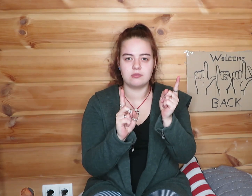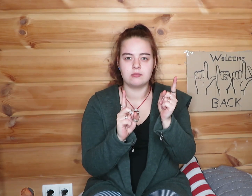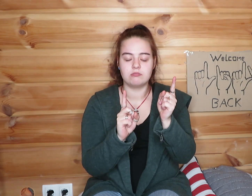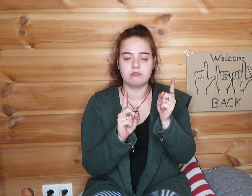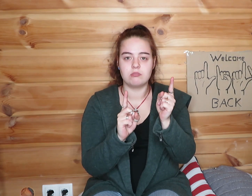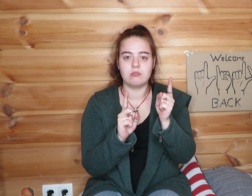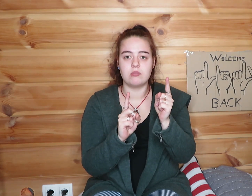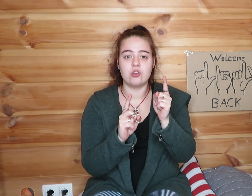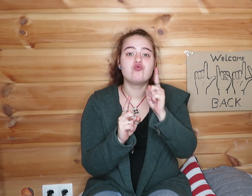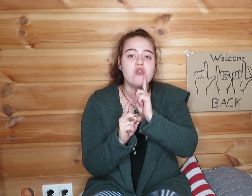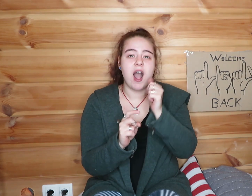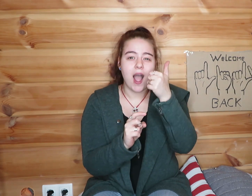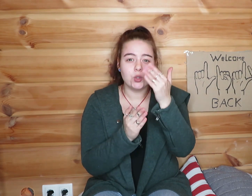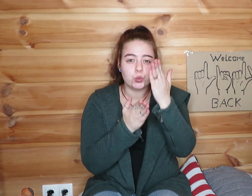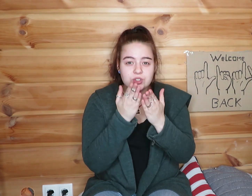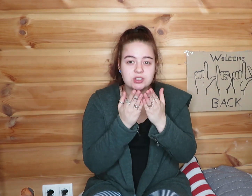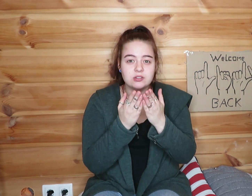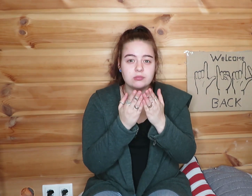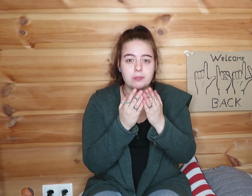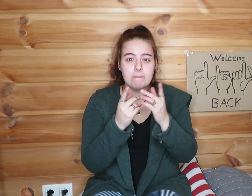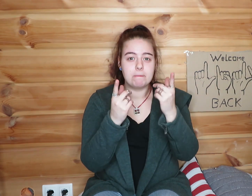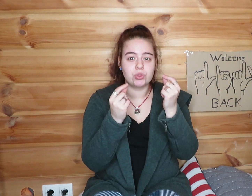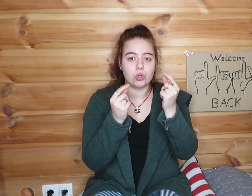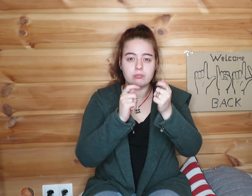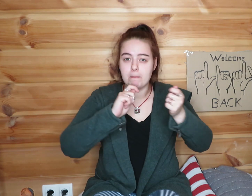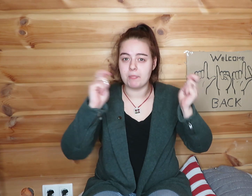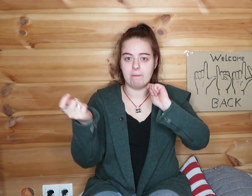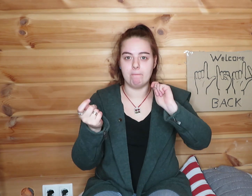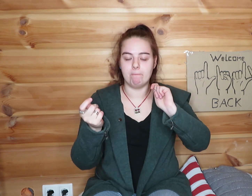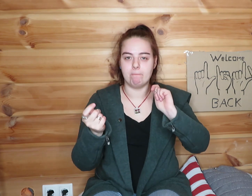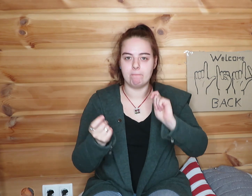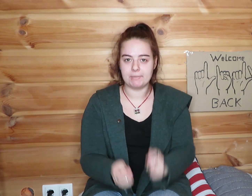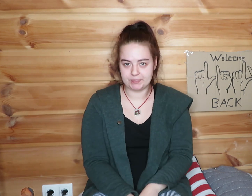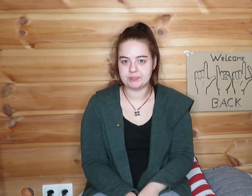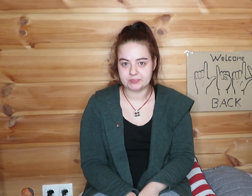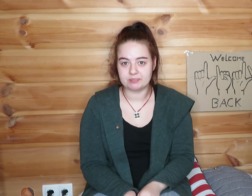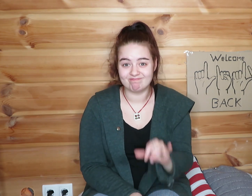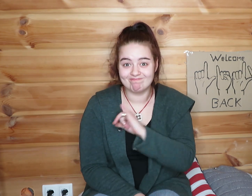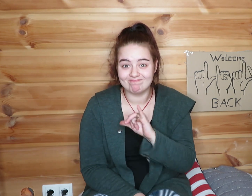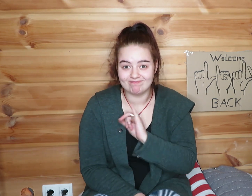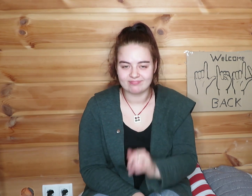Any change in them will change the entire meaning of the sign. Interesting.